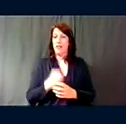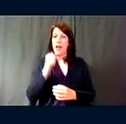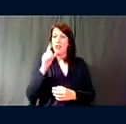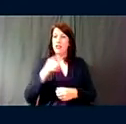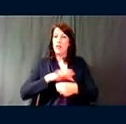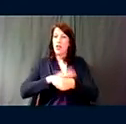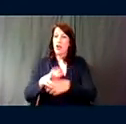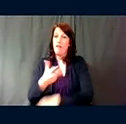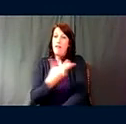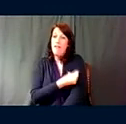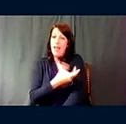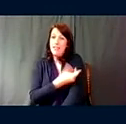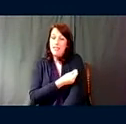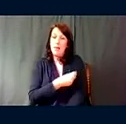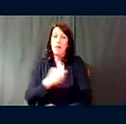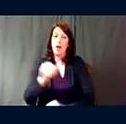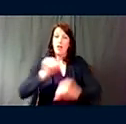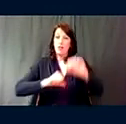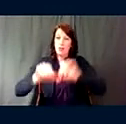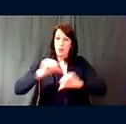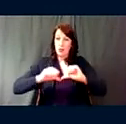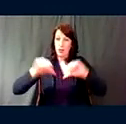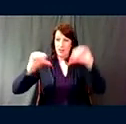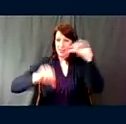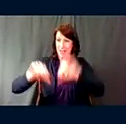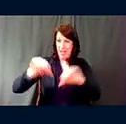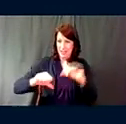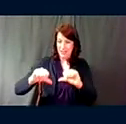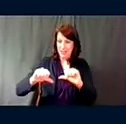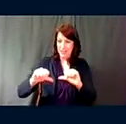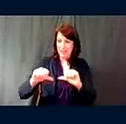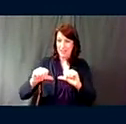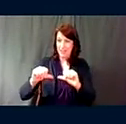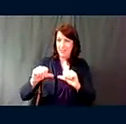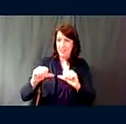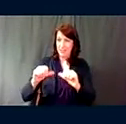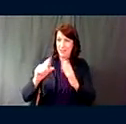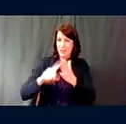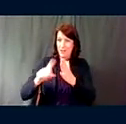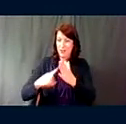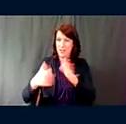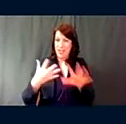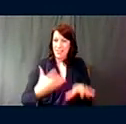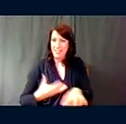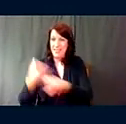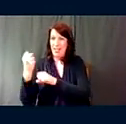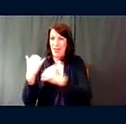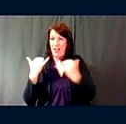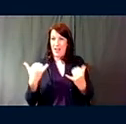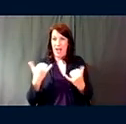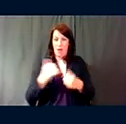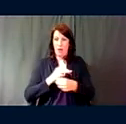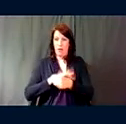SO NOT ONLY COVID VACCINES BUT SOCIAL SCIENCE RESEARCH ALSO GETS ACCELERATED IN NORMAL